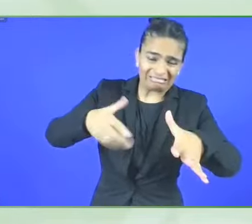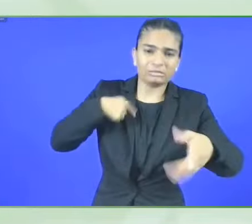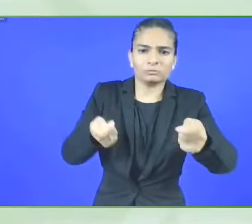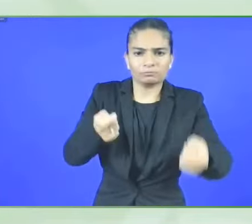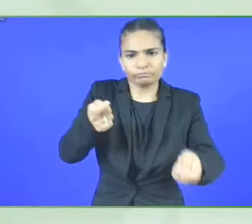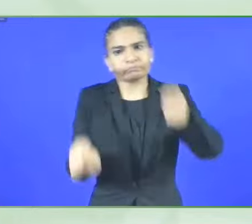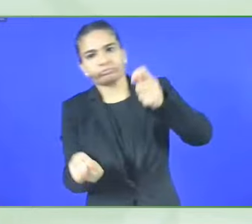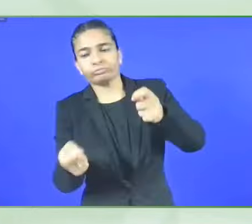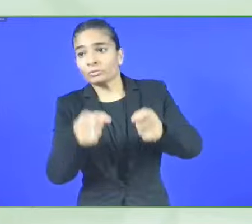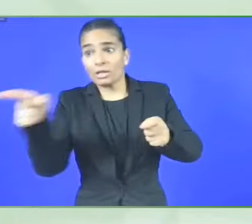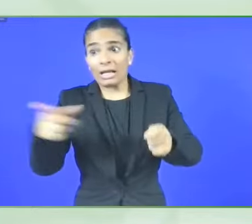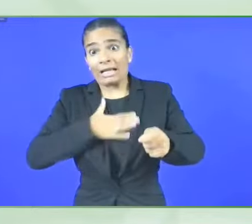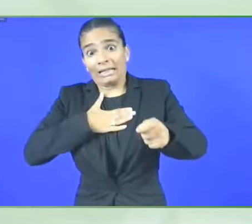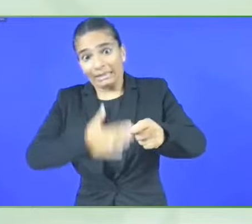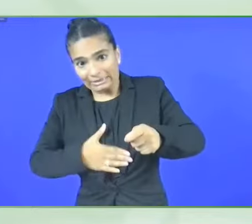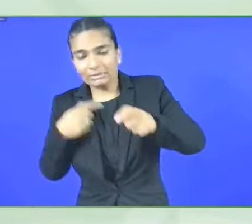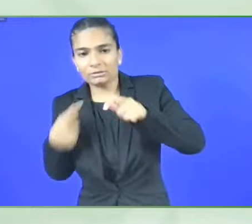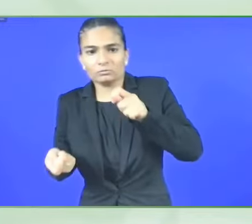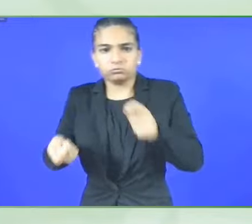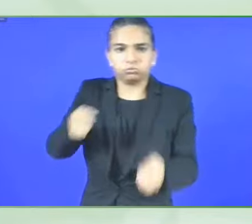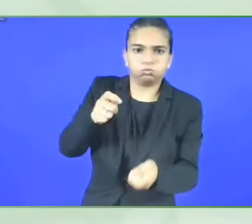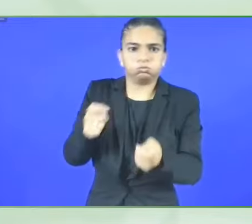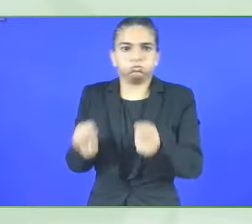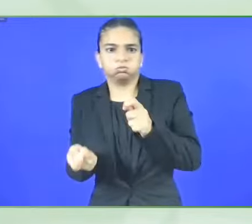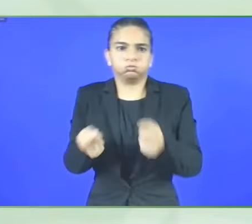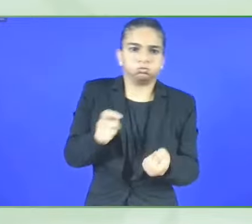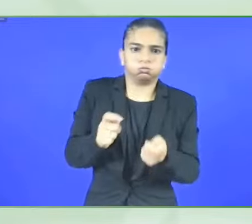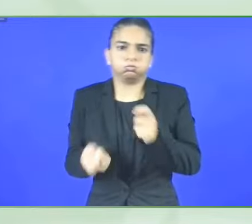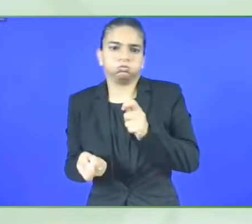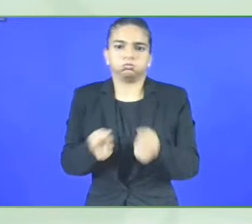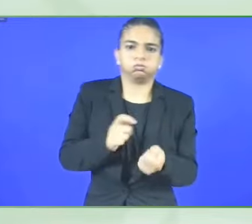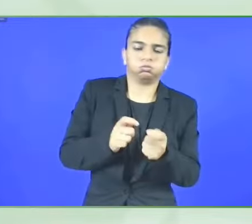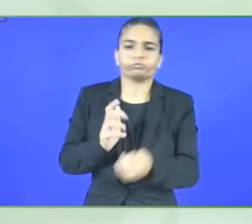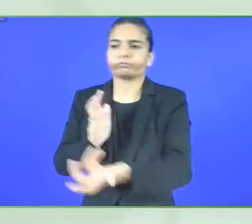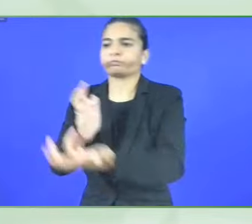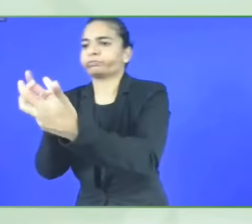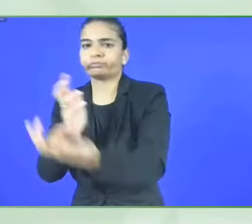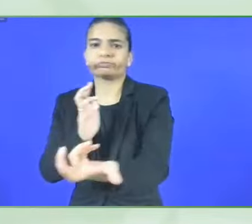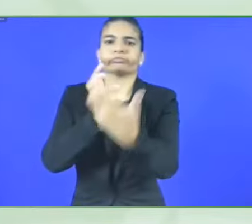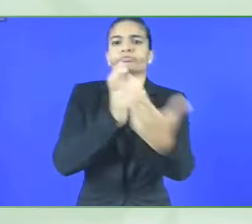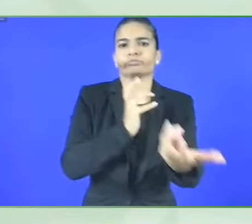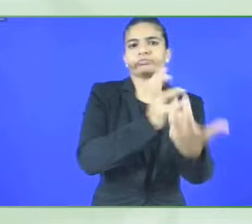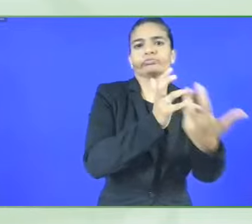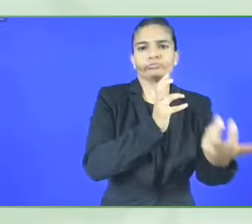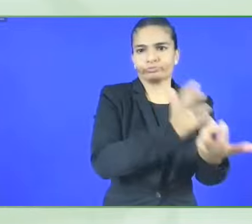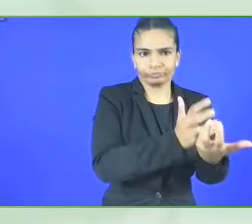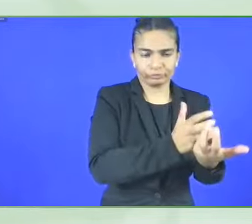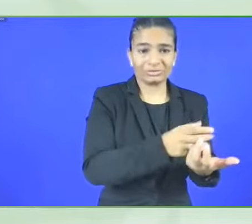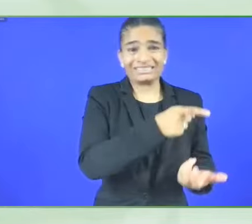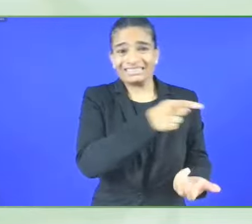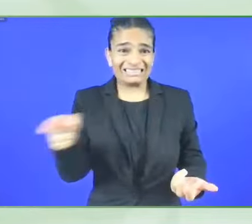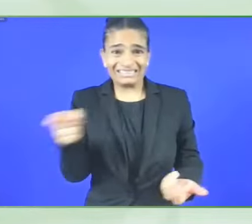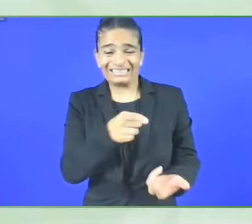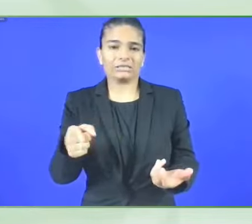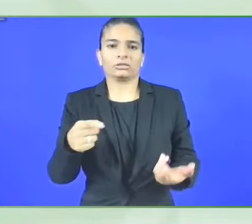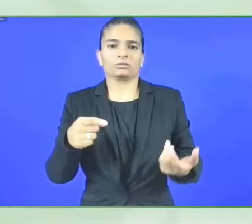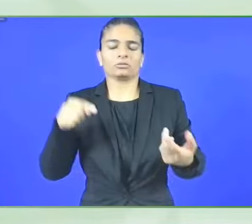and how this understanding of it, what do we risk missing out on?